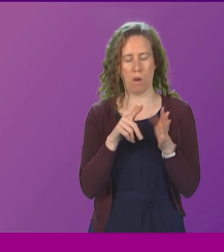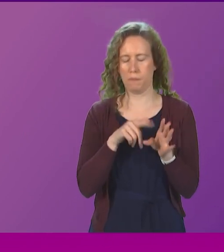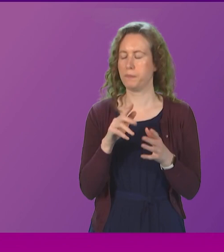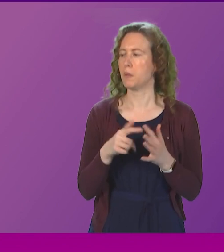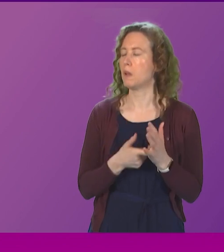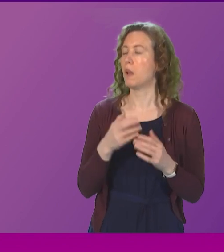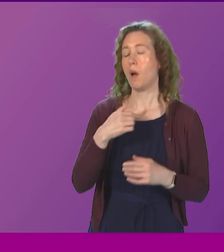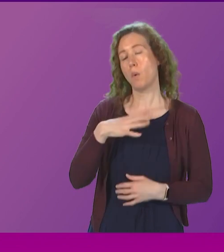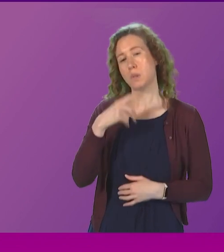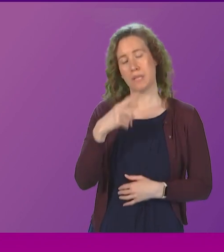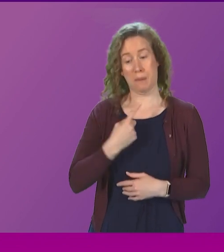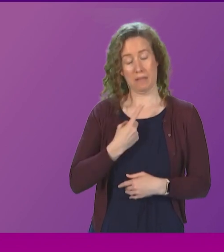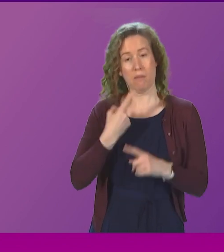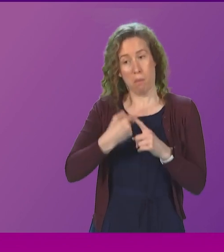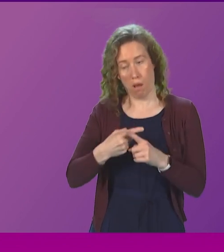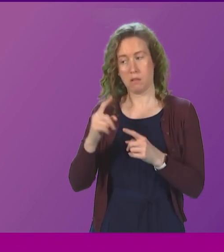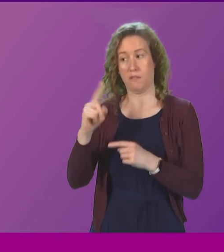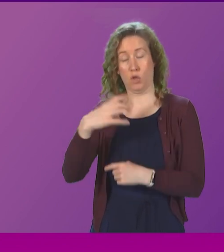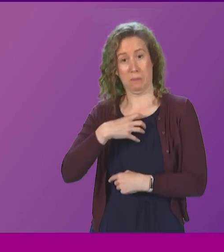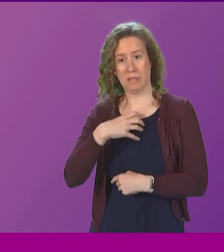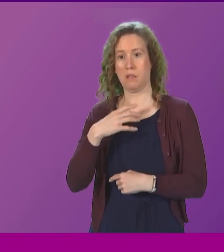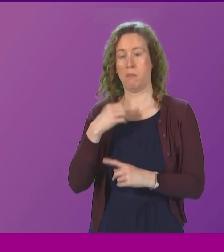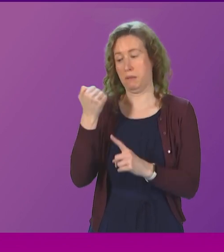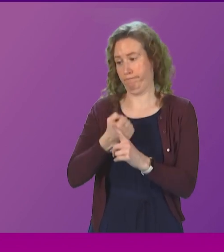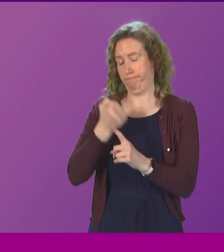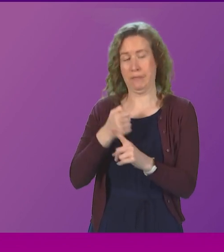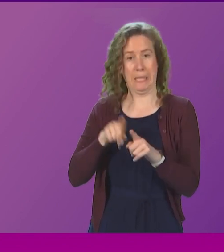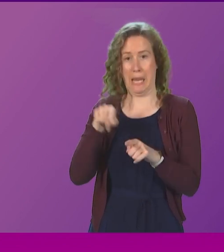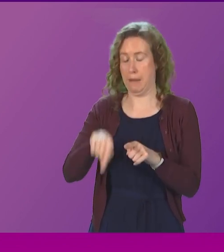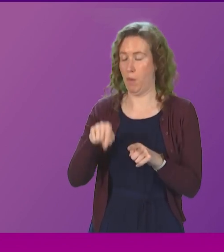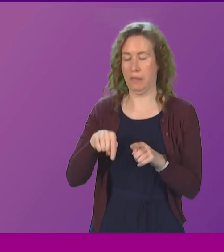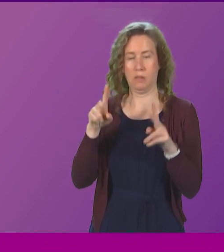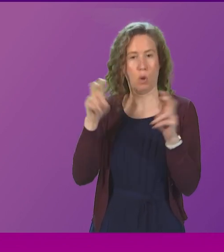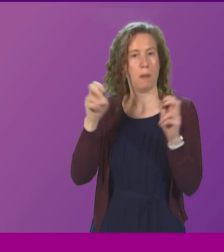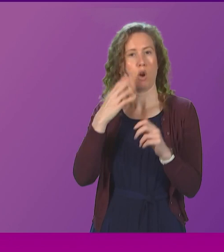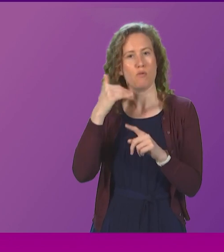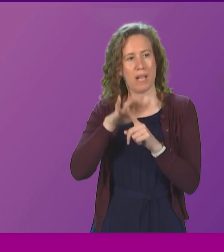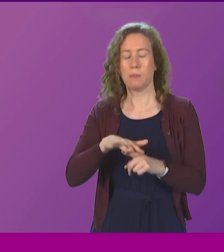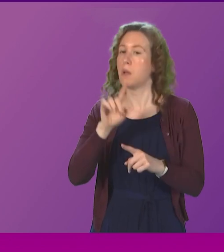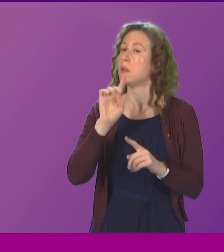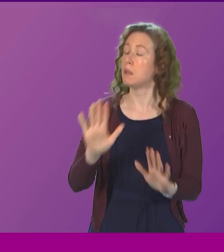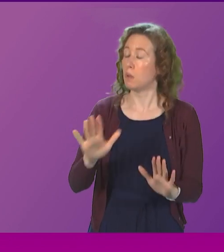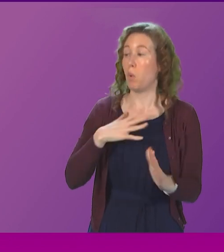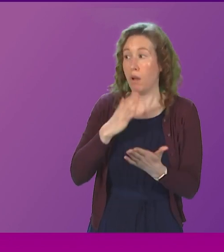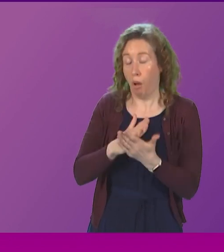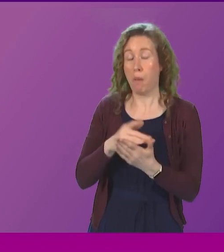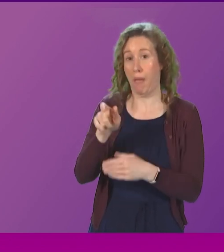and hate for many, many years, and I do not think that we can downplay the significance of the chief constable’s bold statement today.